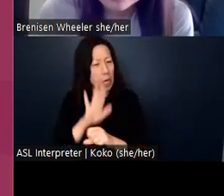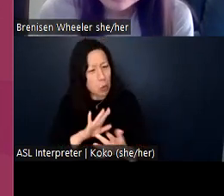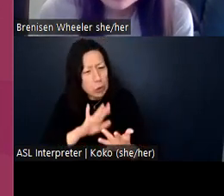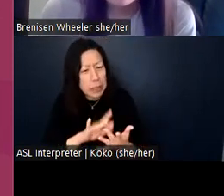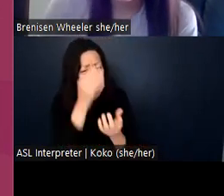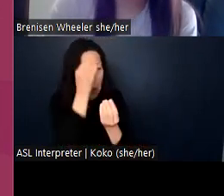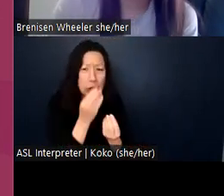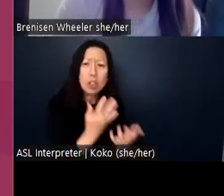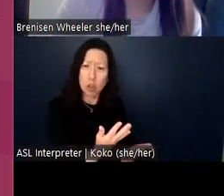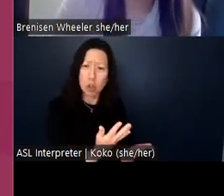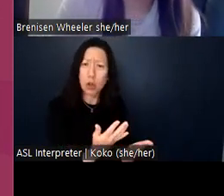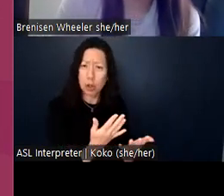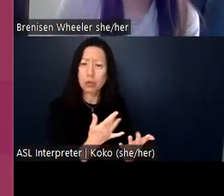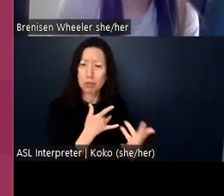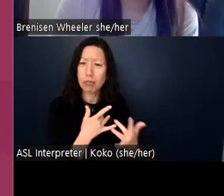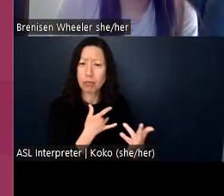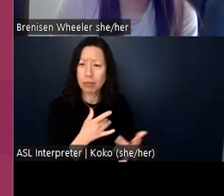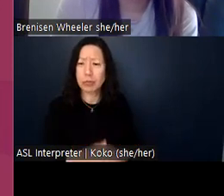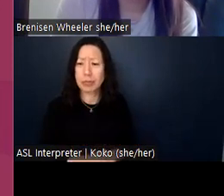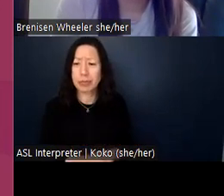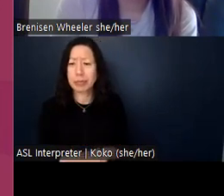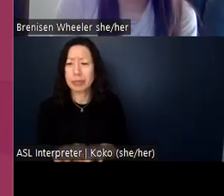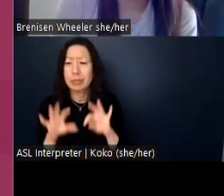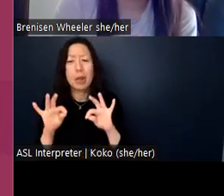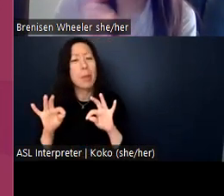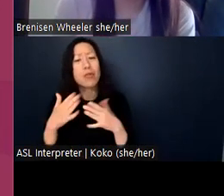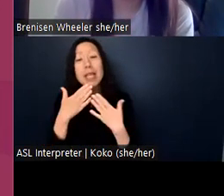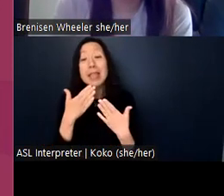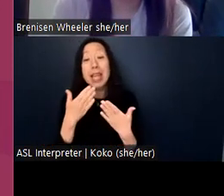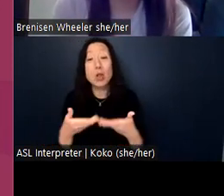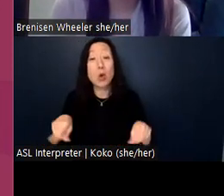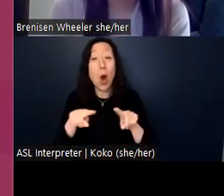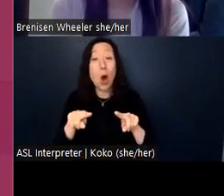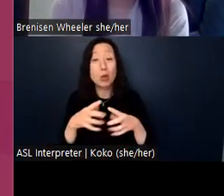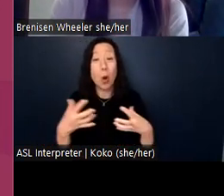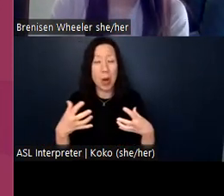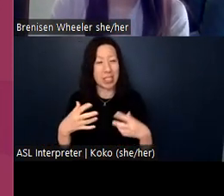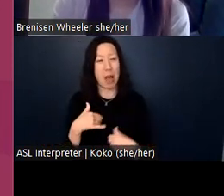Thank you so much. 13:16:01 Everyone one more scenario. So the